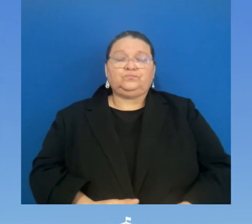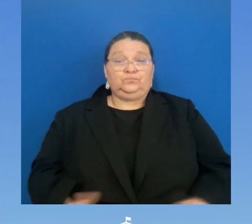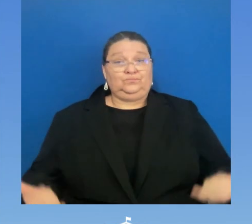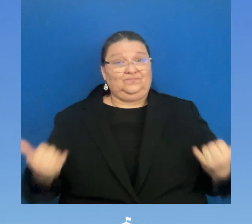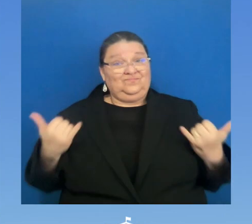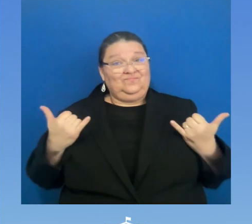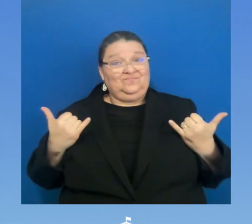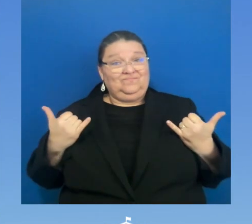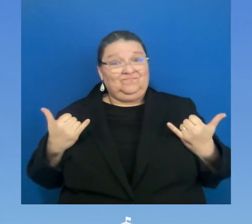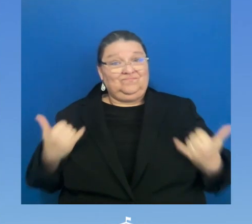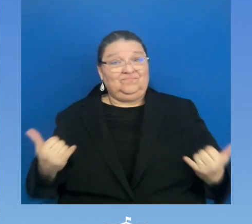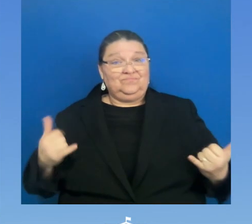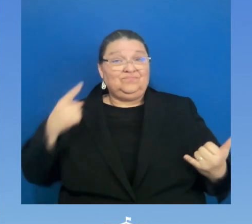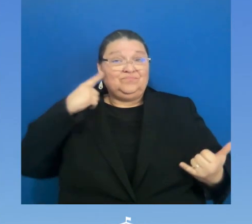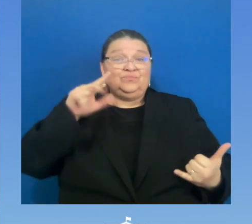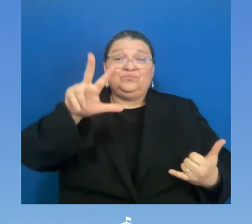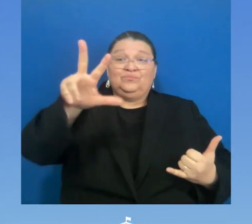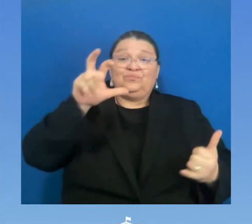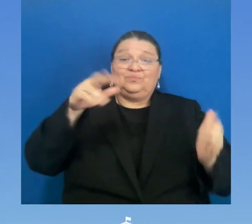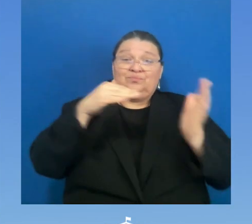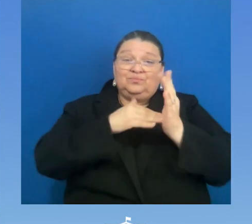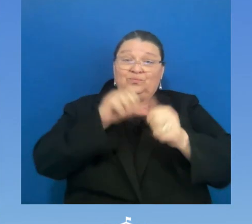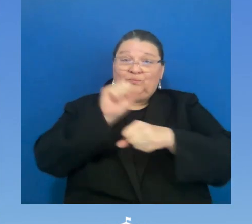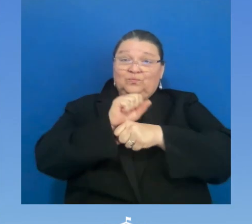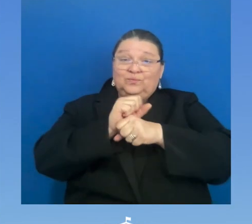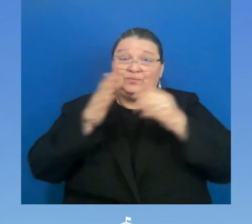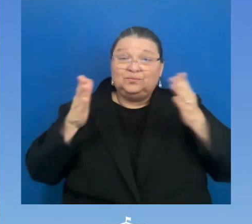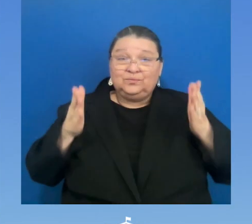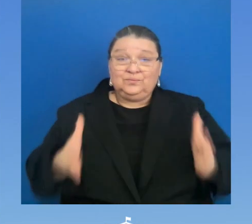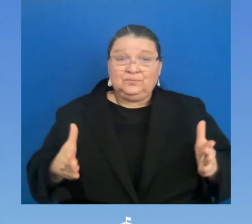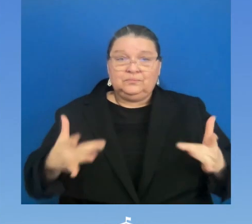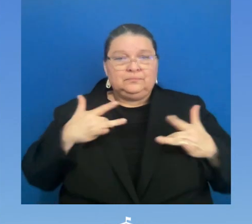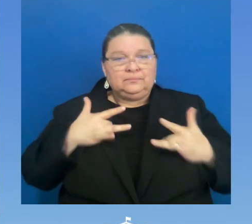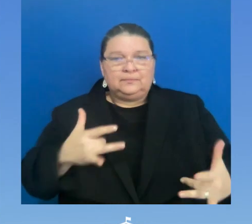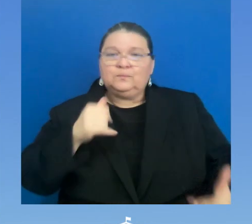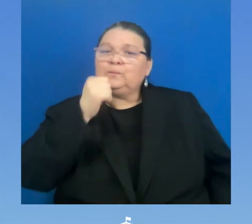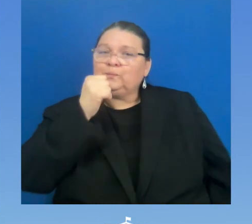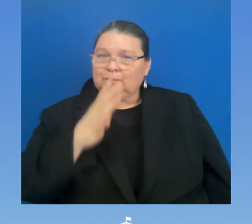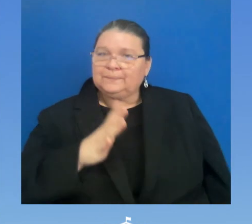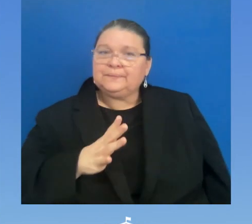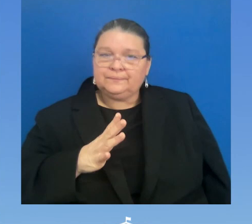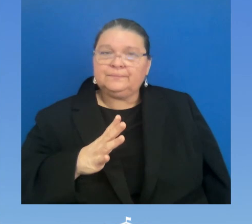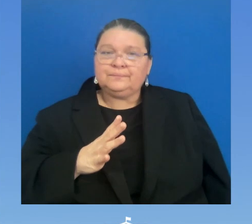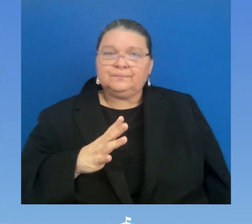who are disproportionately women and people of color. In addition to their Office of Federal Contract Compliance